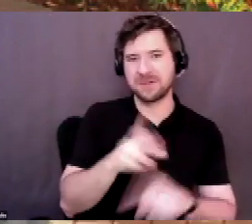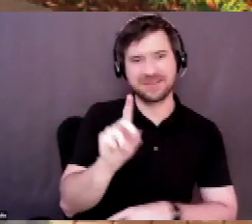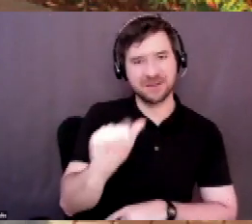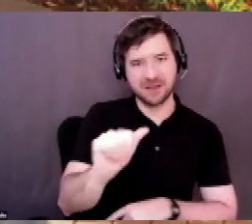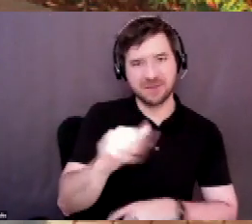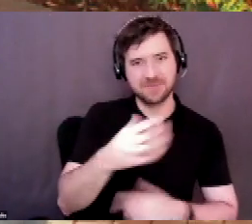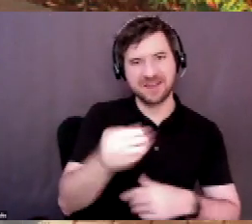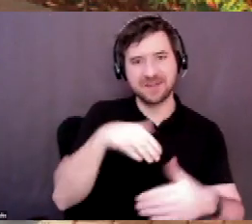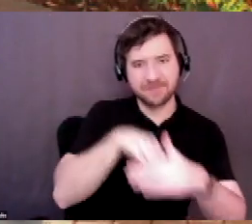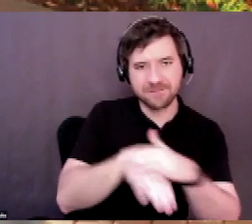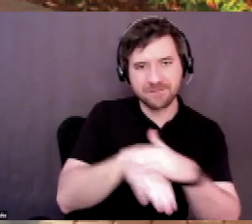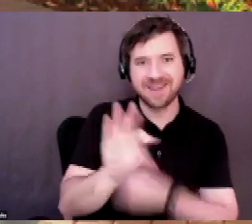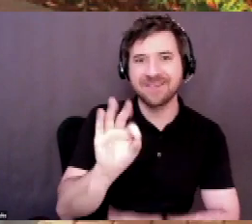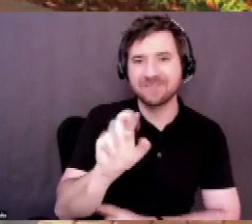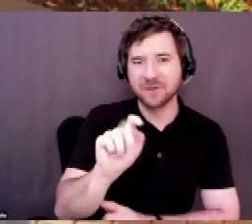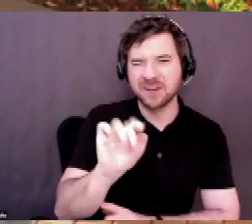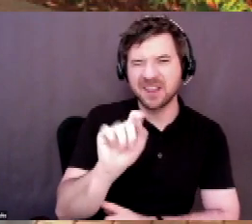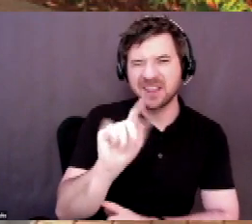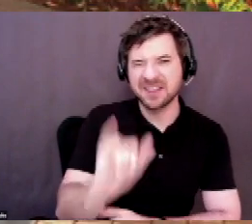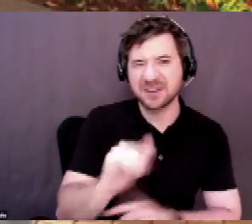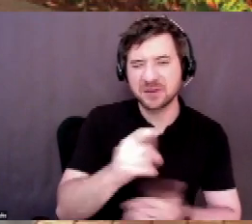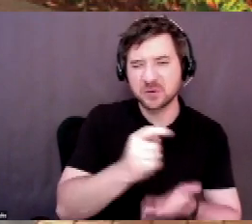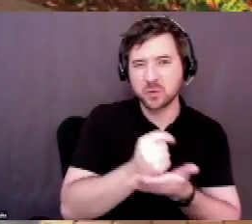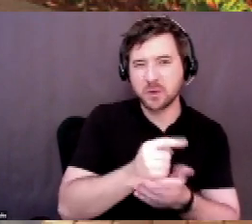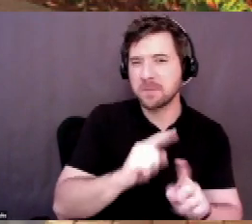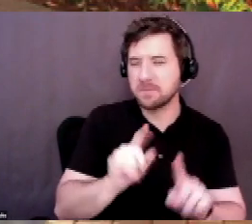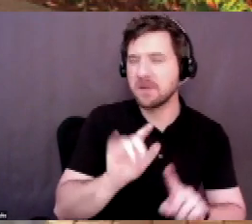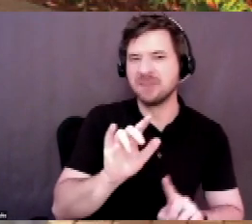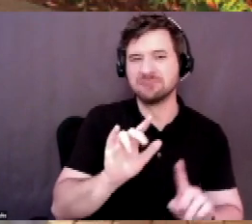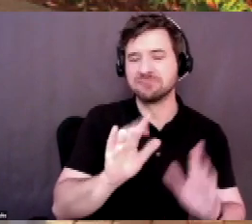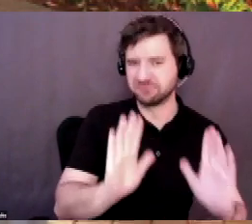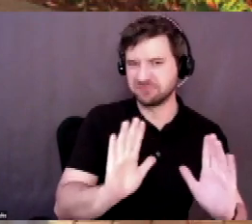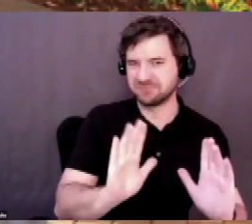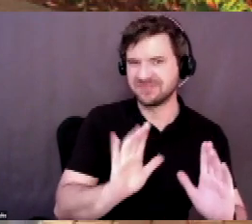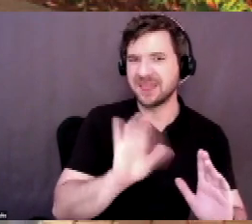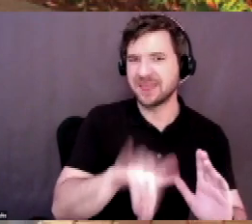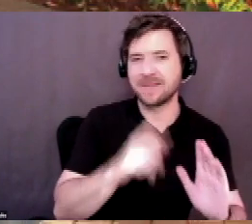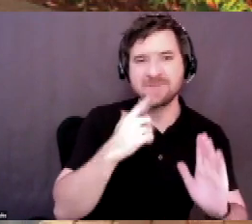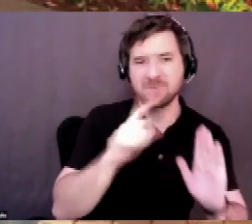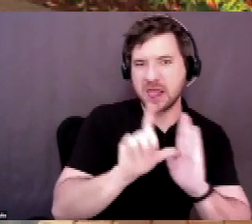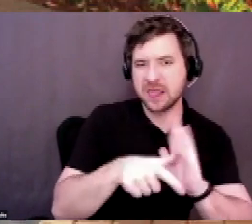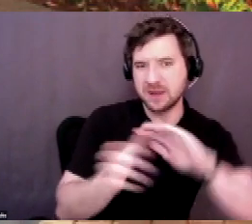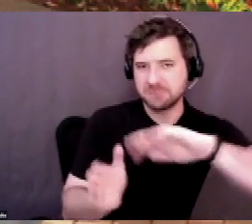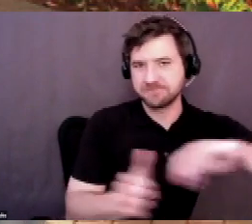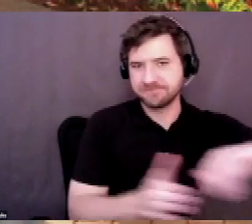I'd love to do that, but we're going to skip over that today. I eventually got pregnant.